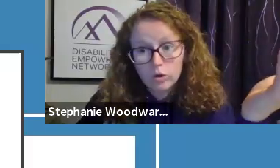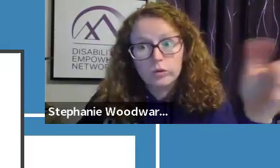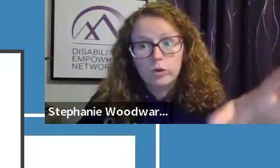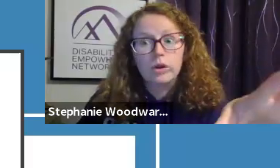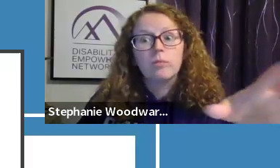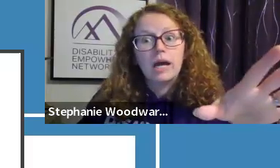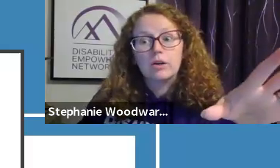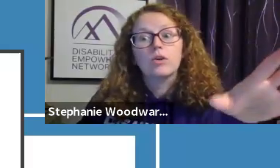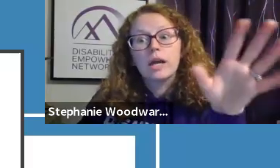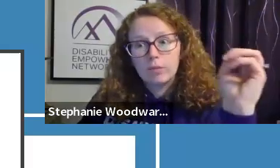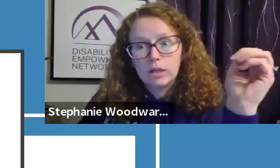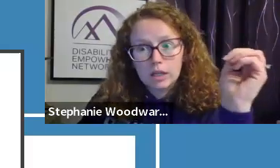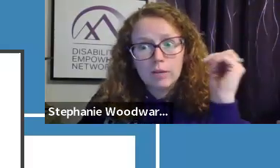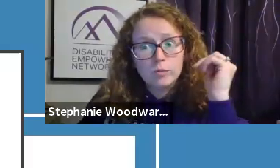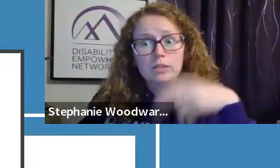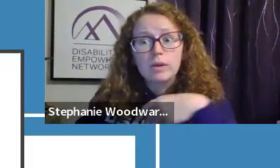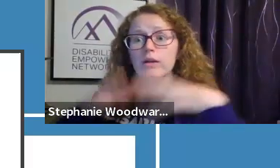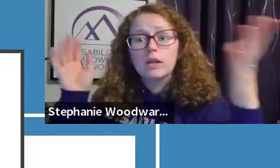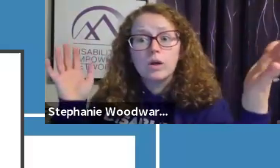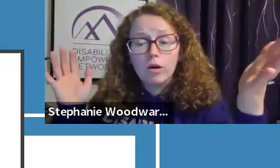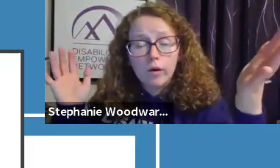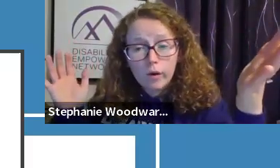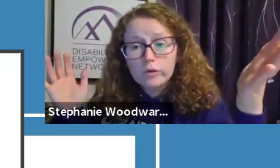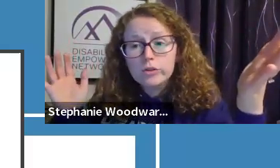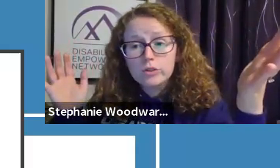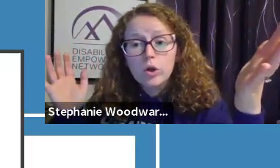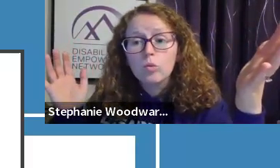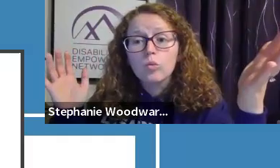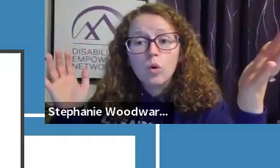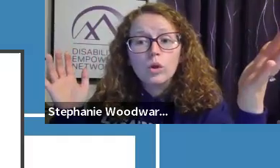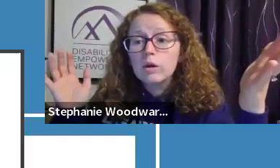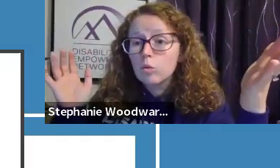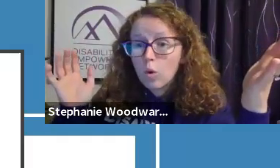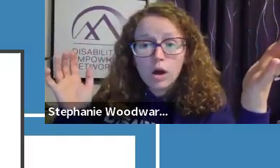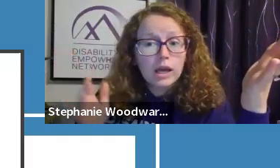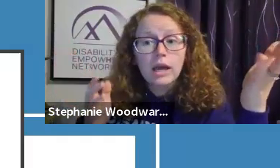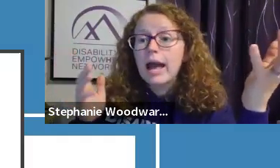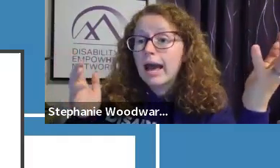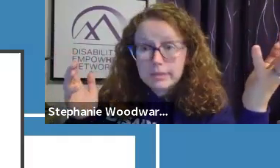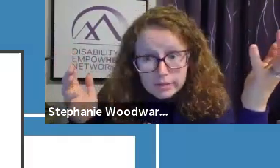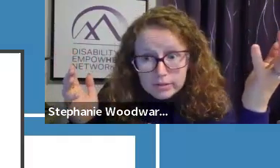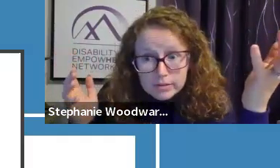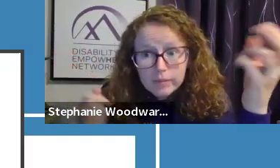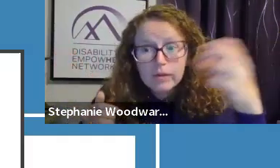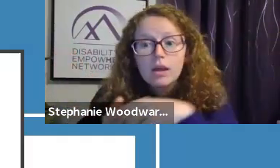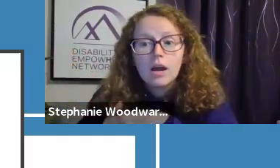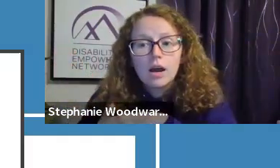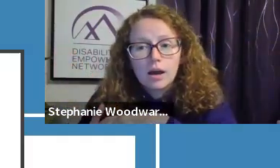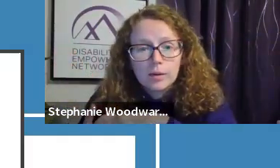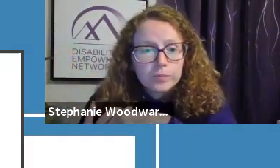What is the impact on insurance providers? Insurance is real nervous about